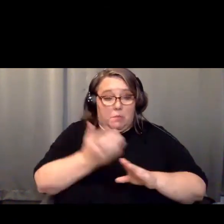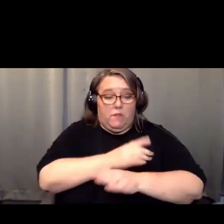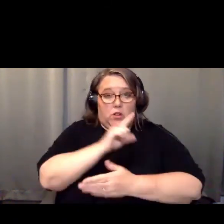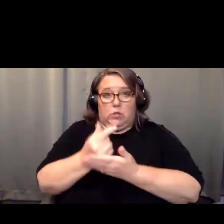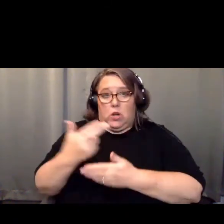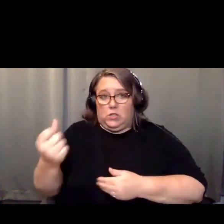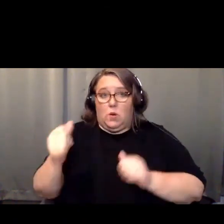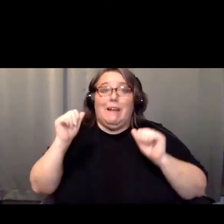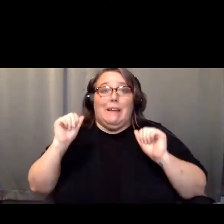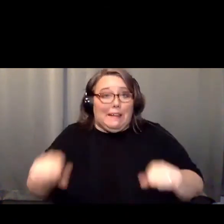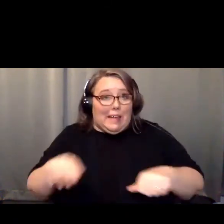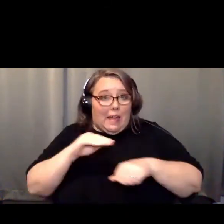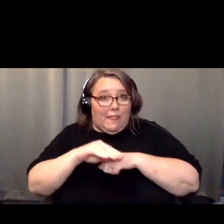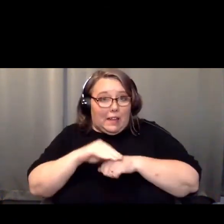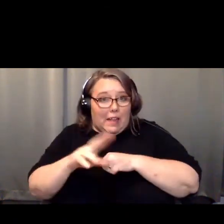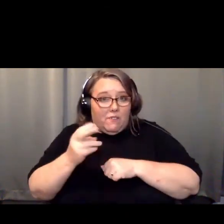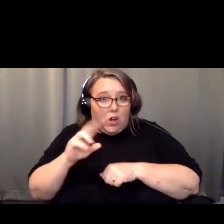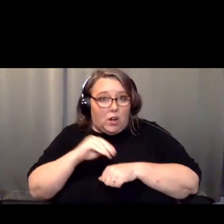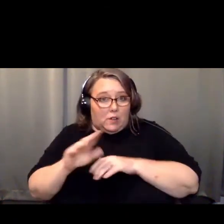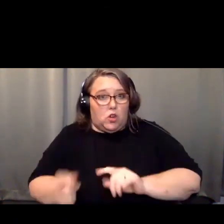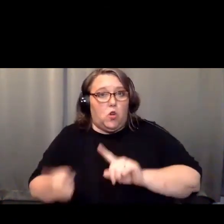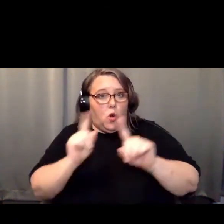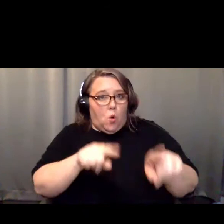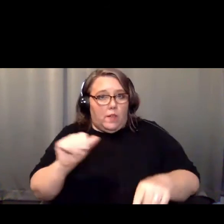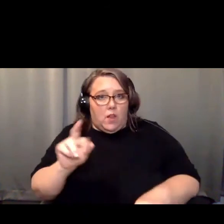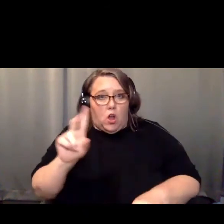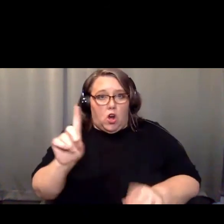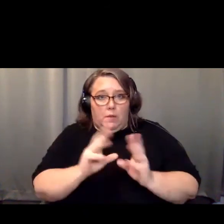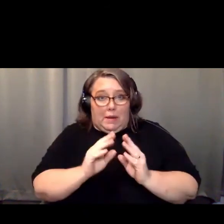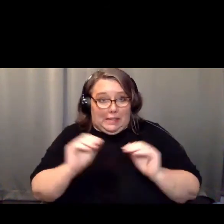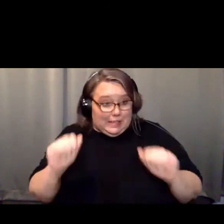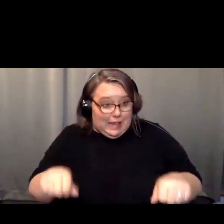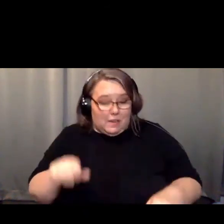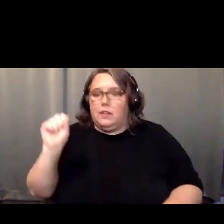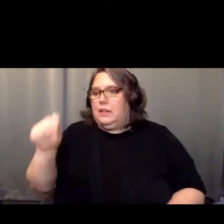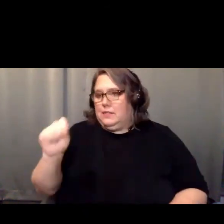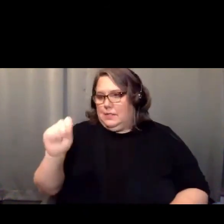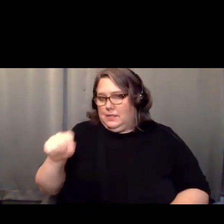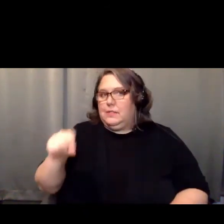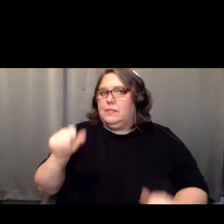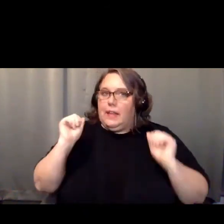can the counselor, VR counselor, go to the ARD meetings? Yes, they most definitely can